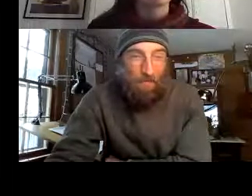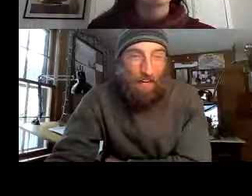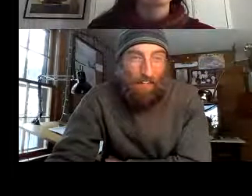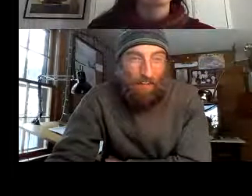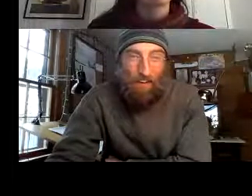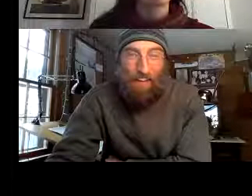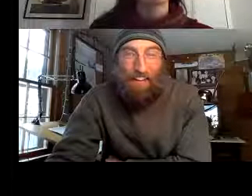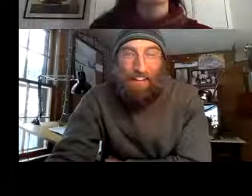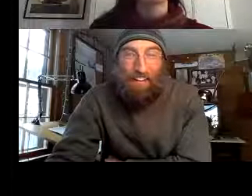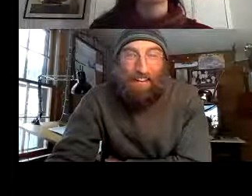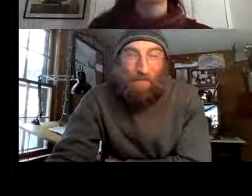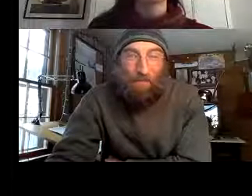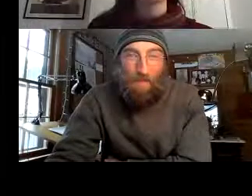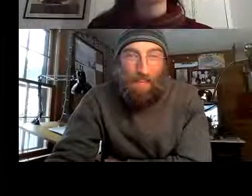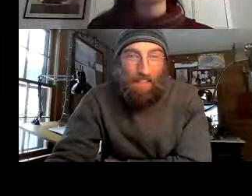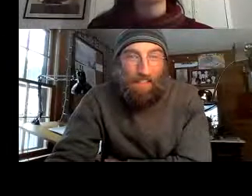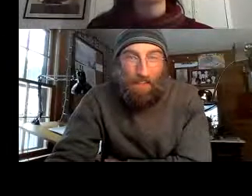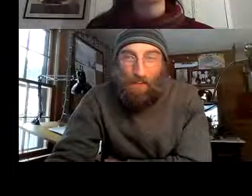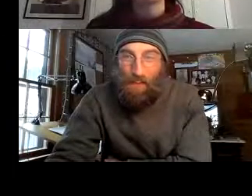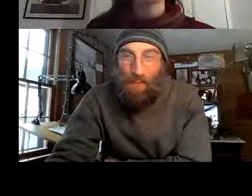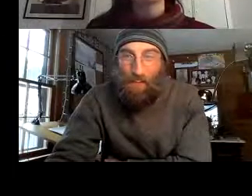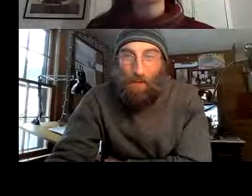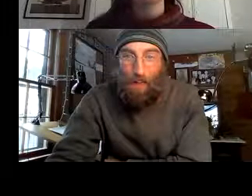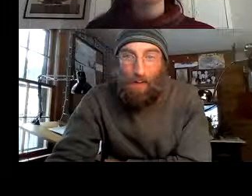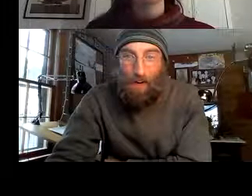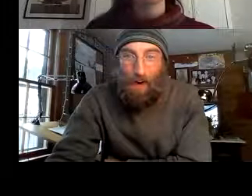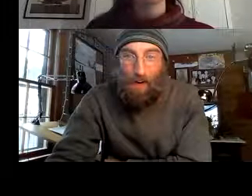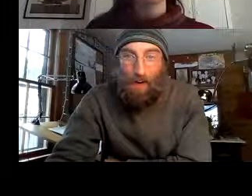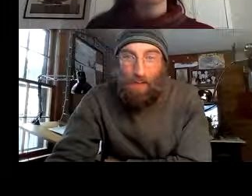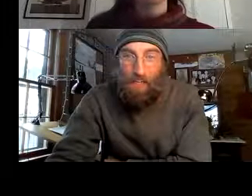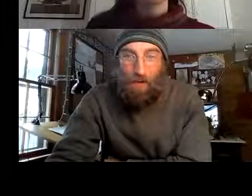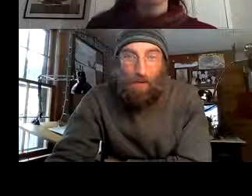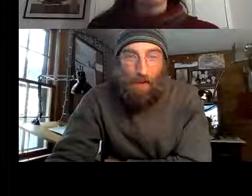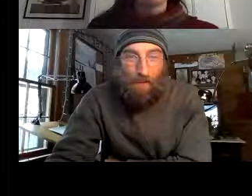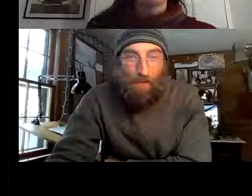who's reading over here because Nurse Sarah Lowe writes about how she went